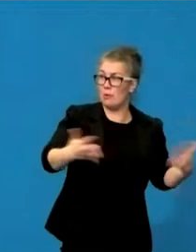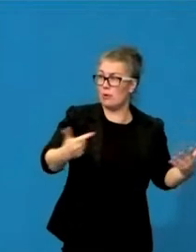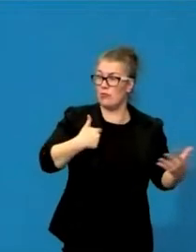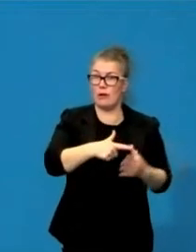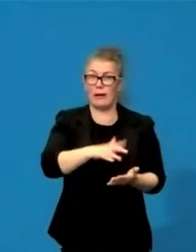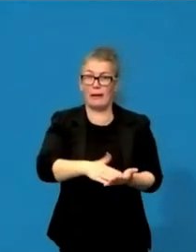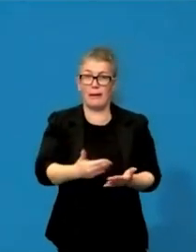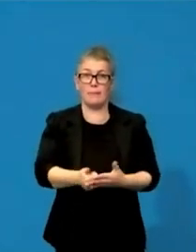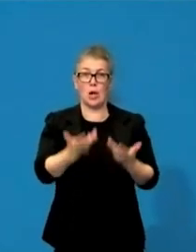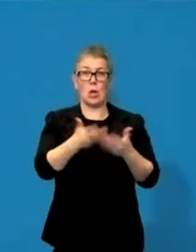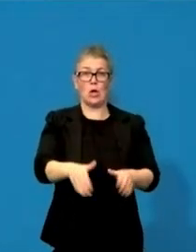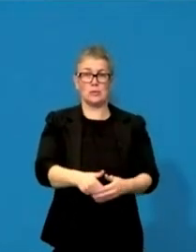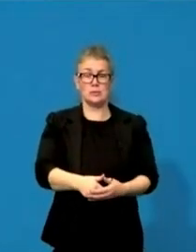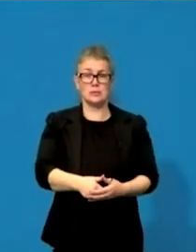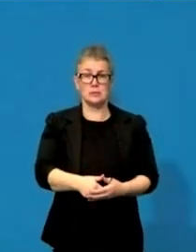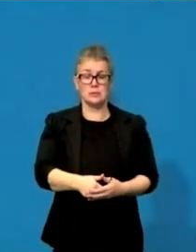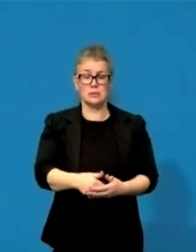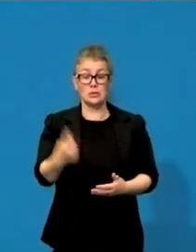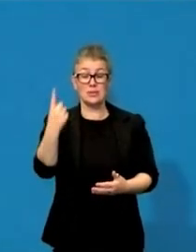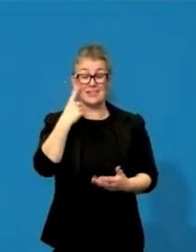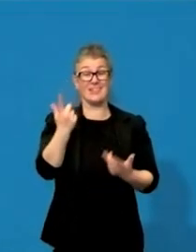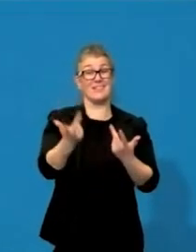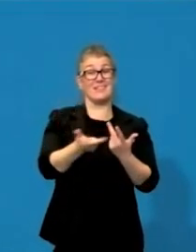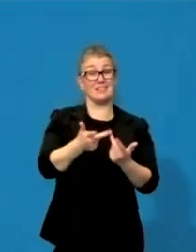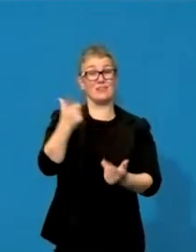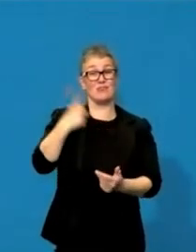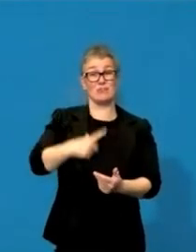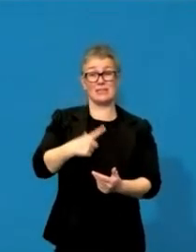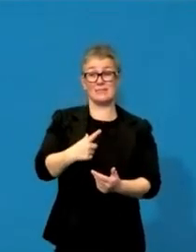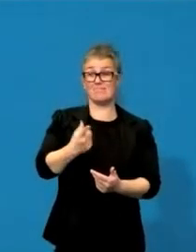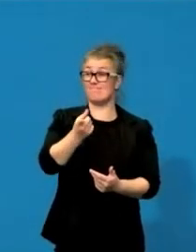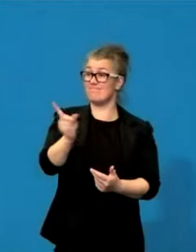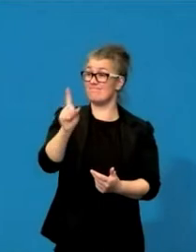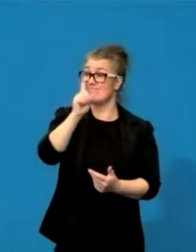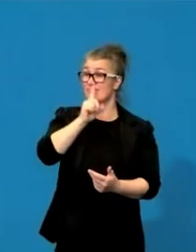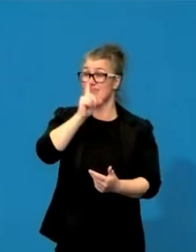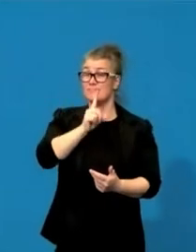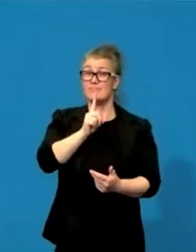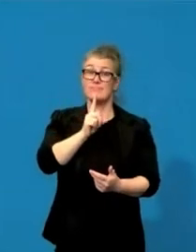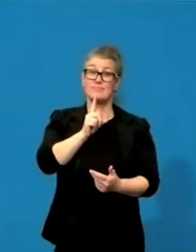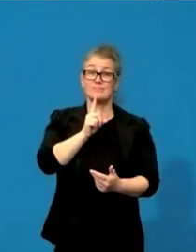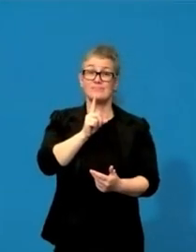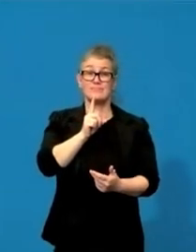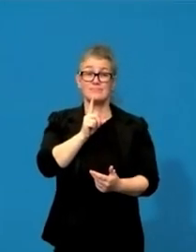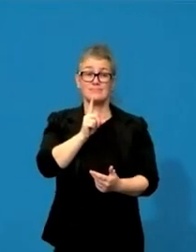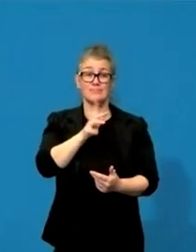And do you think that that's another reason why people might not want to work with the